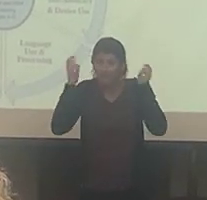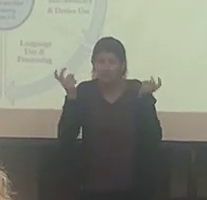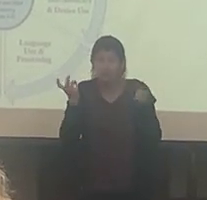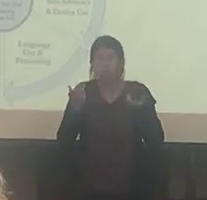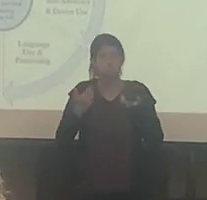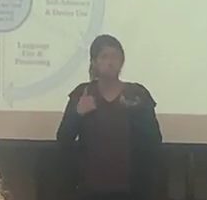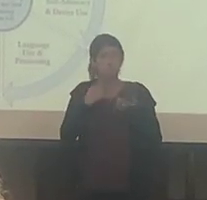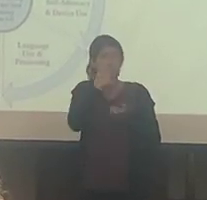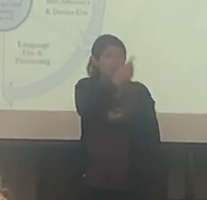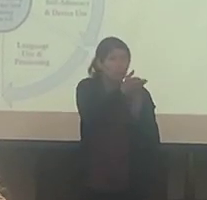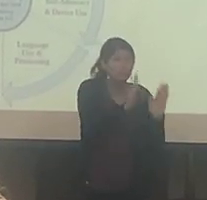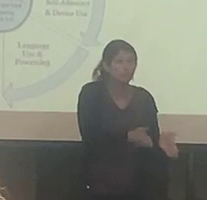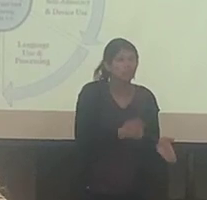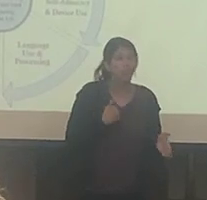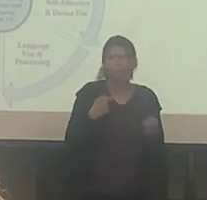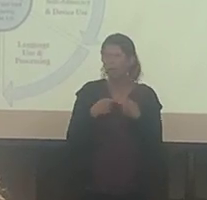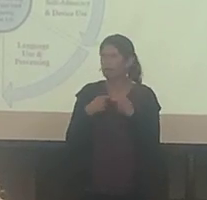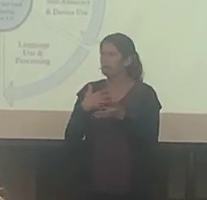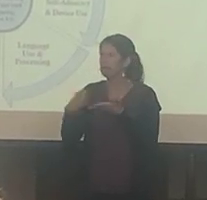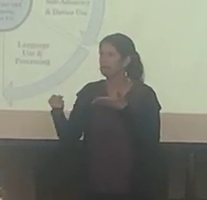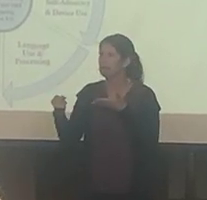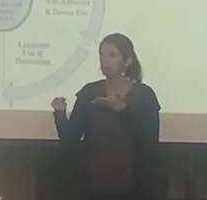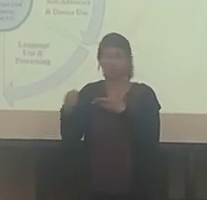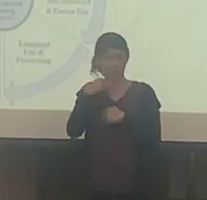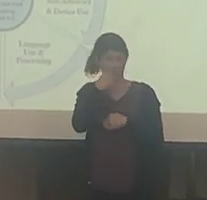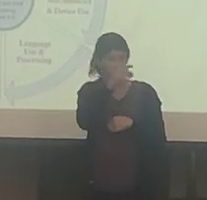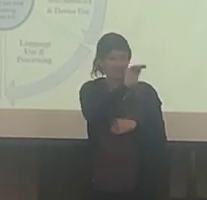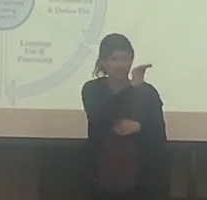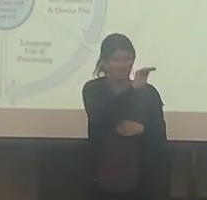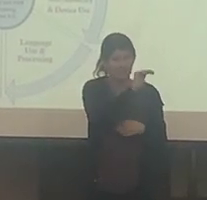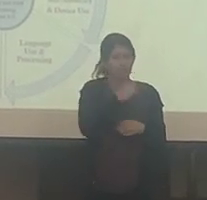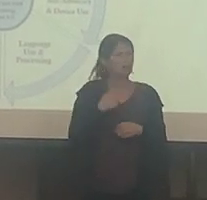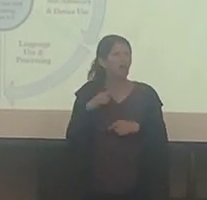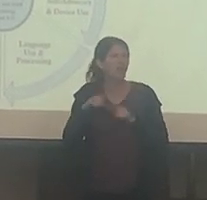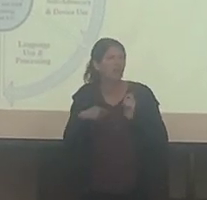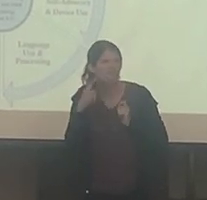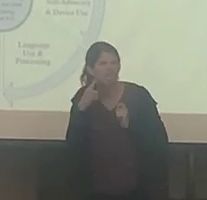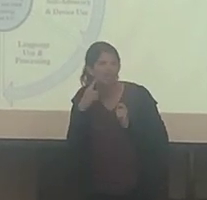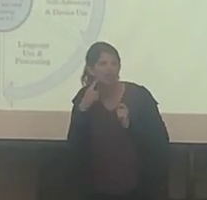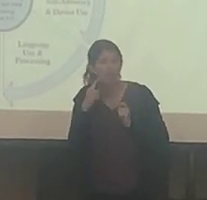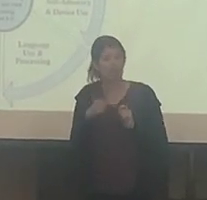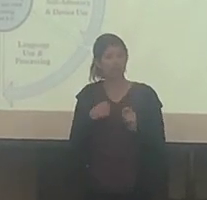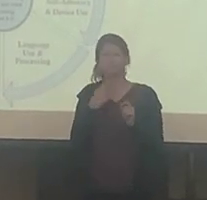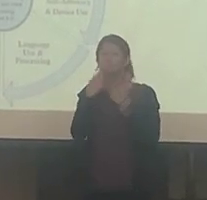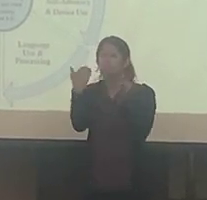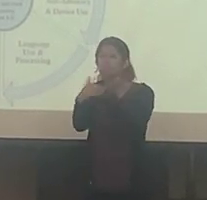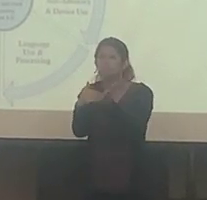the person when the battery is about can they say hi can they repair communication can they move